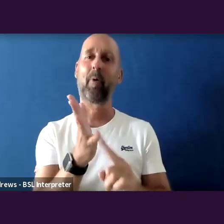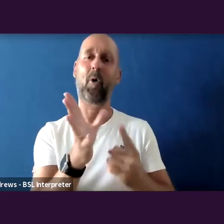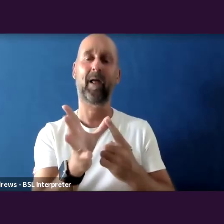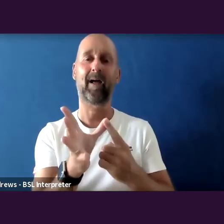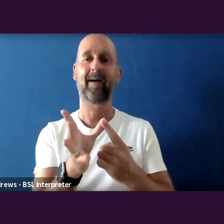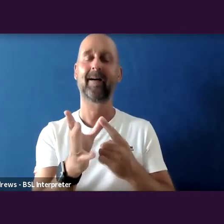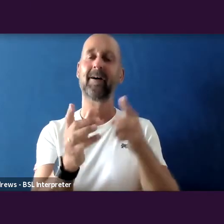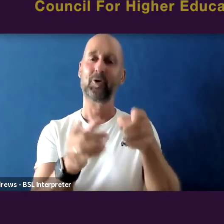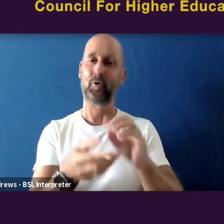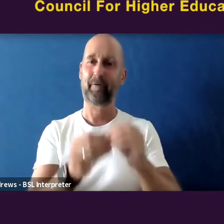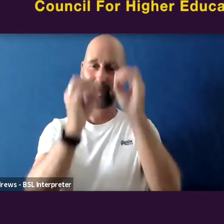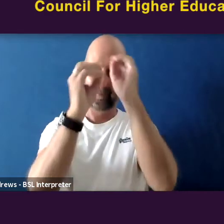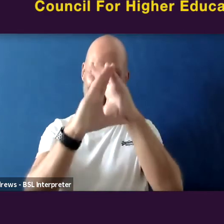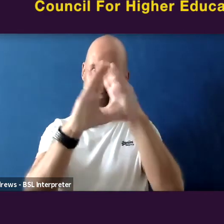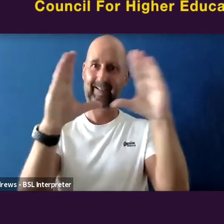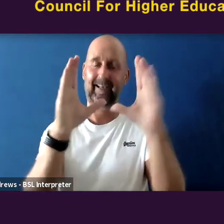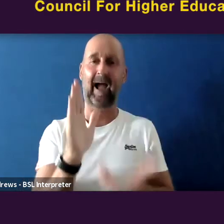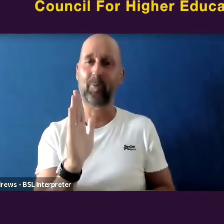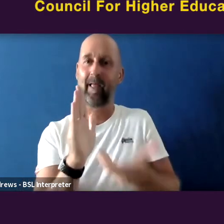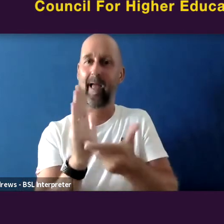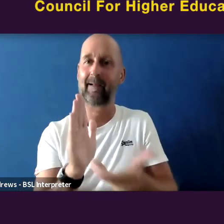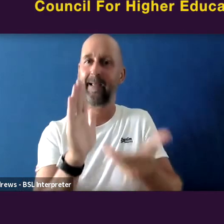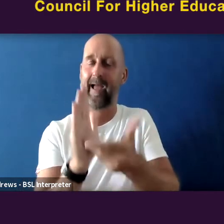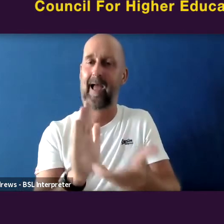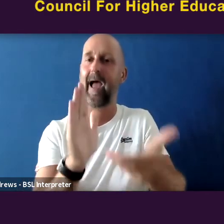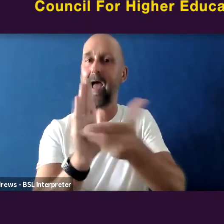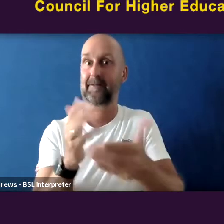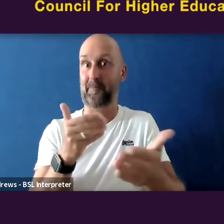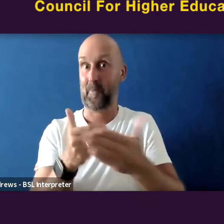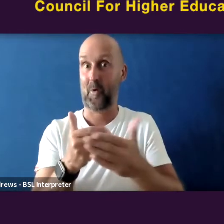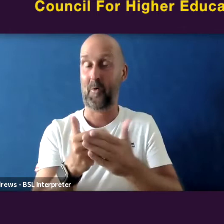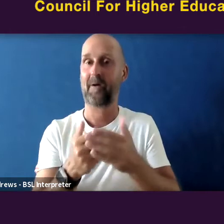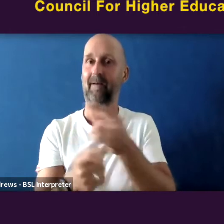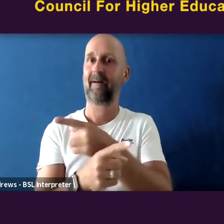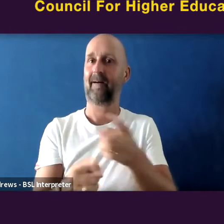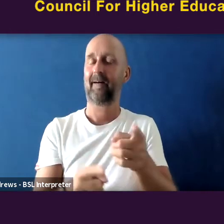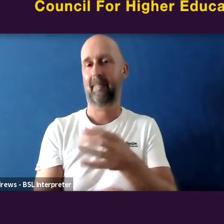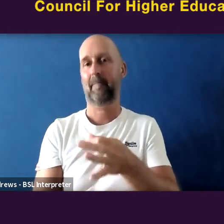which I'm going to build on a little bit more now for the benefit for the audience.